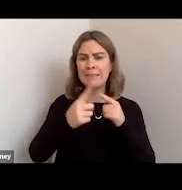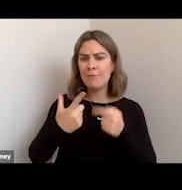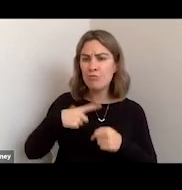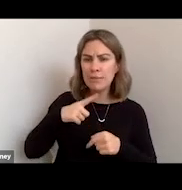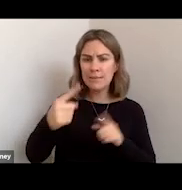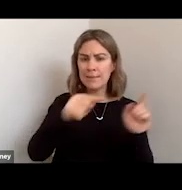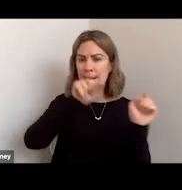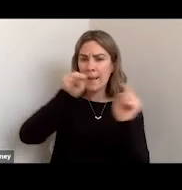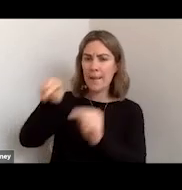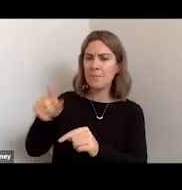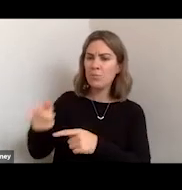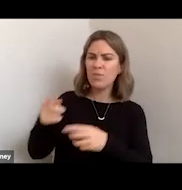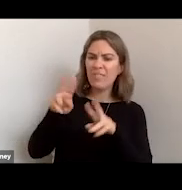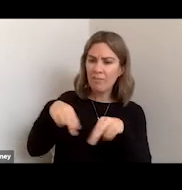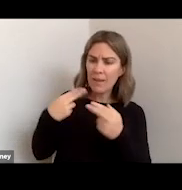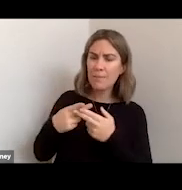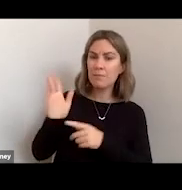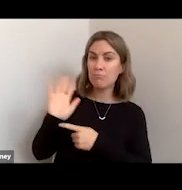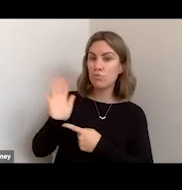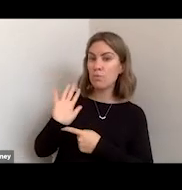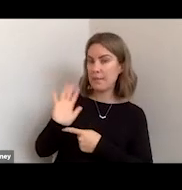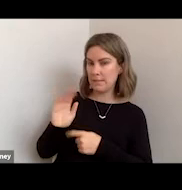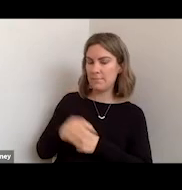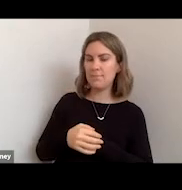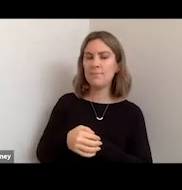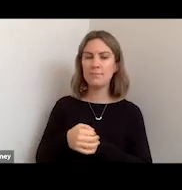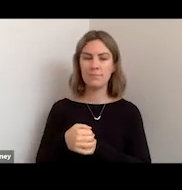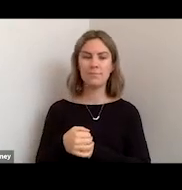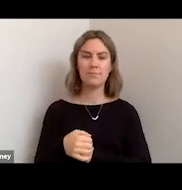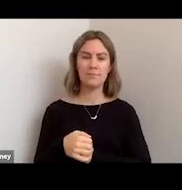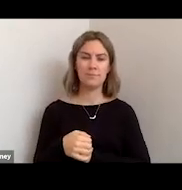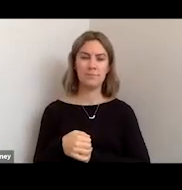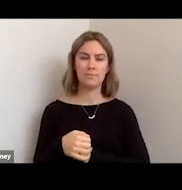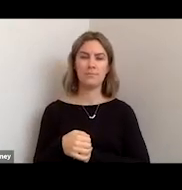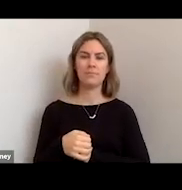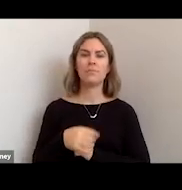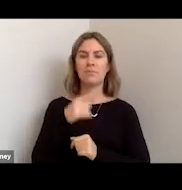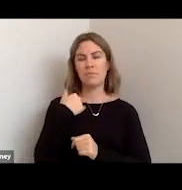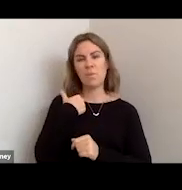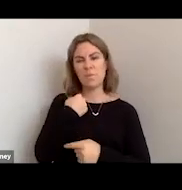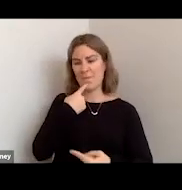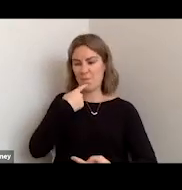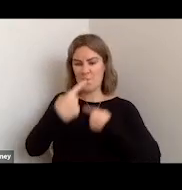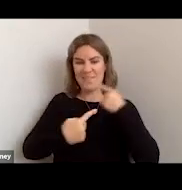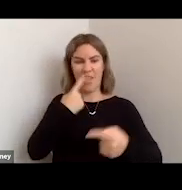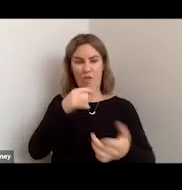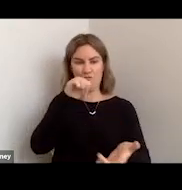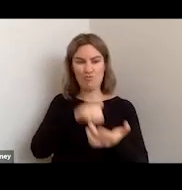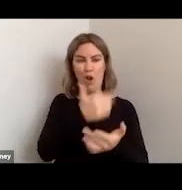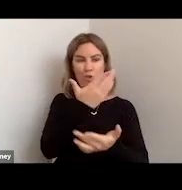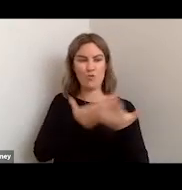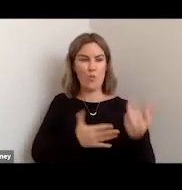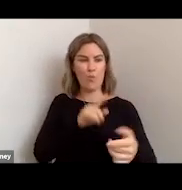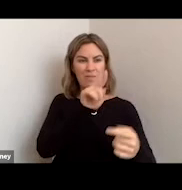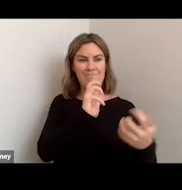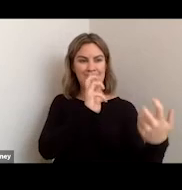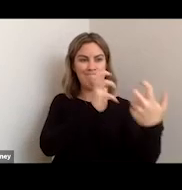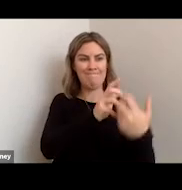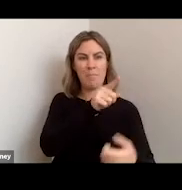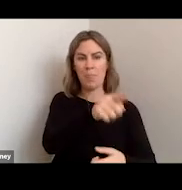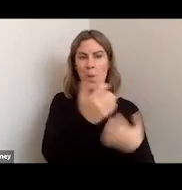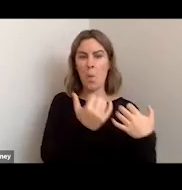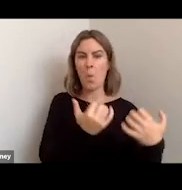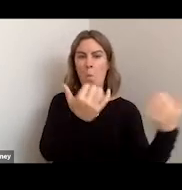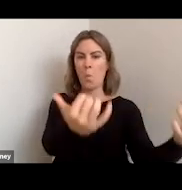movies, for instance, and I would tell that story to that audience.